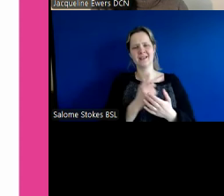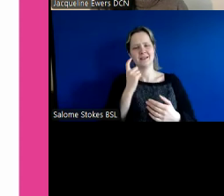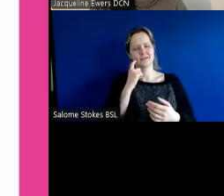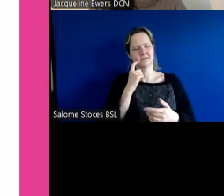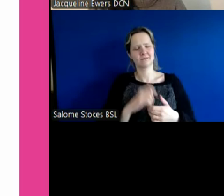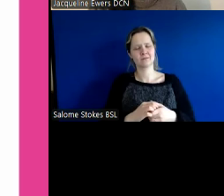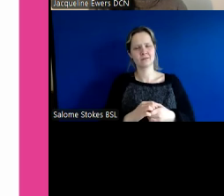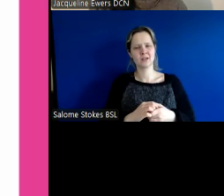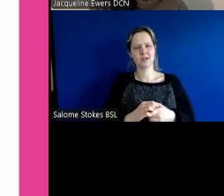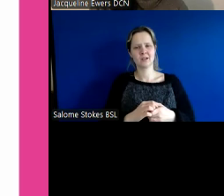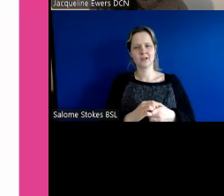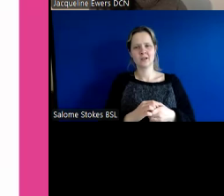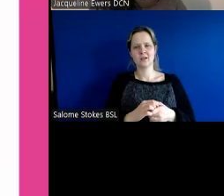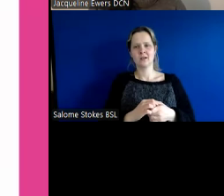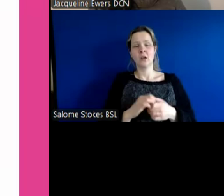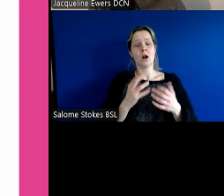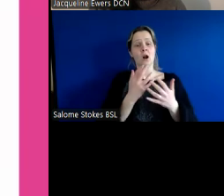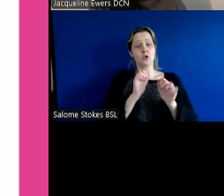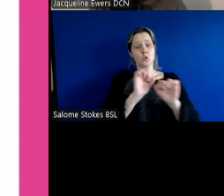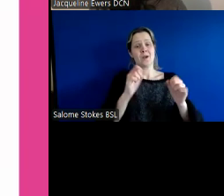A lot of the email service providers like Mailchimp,